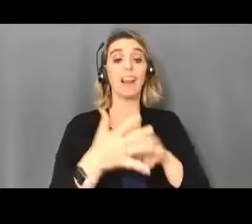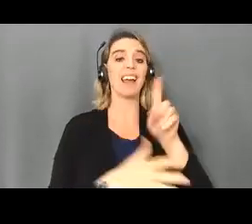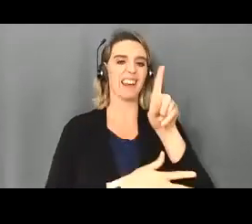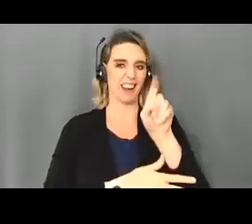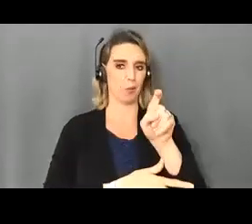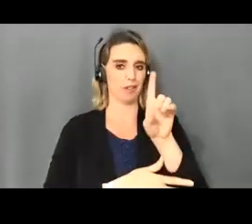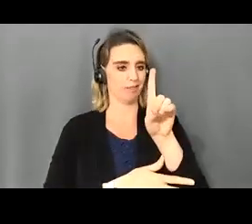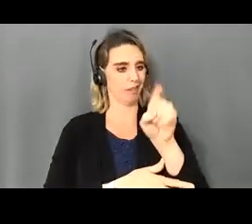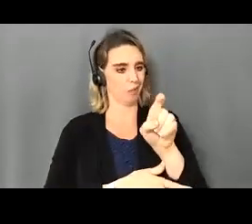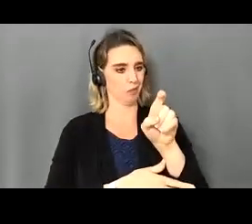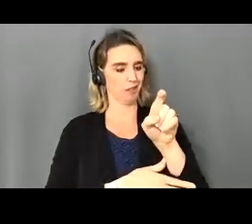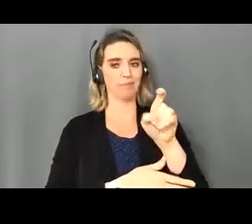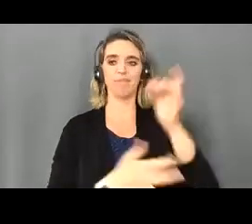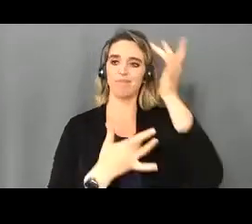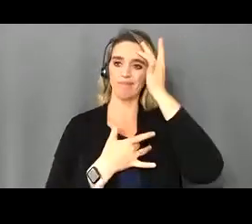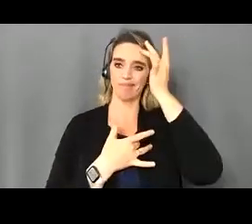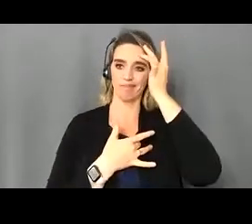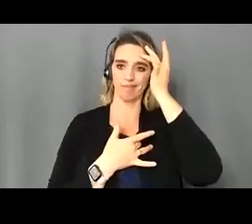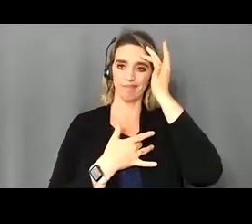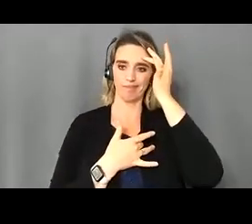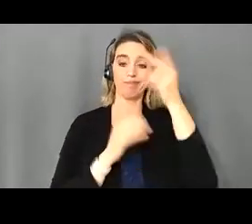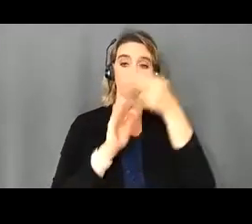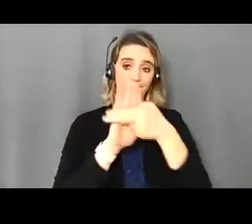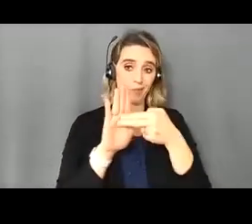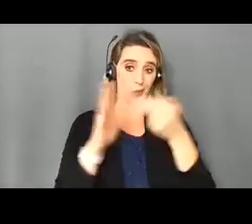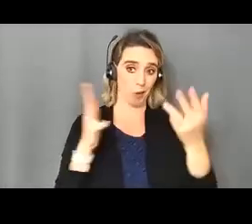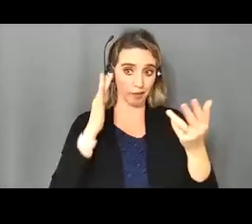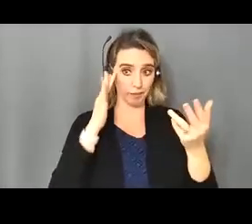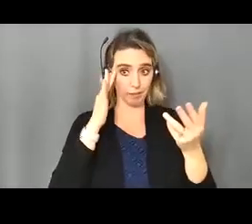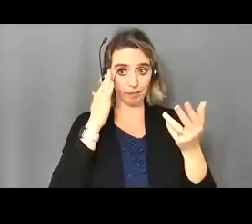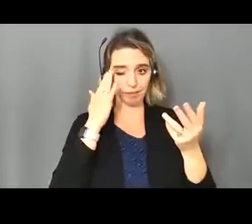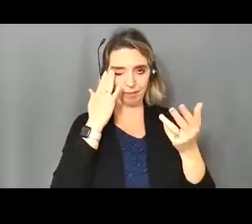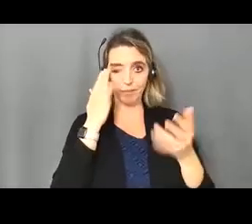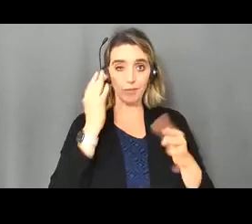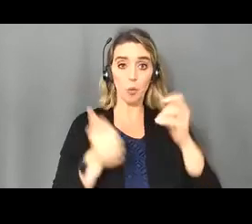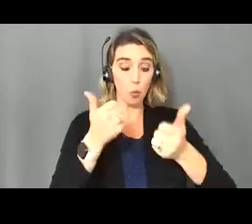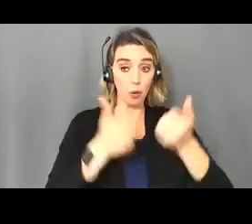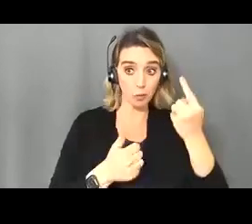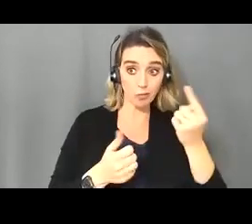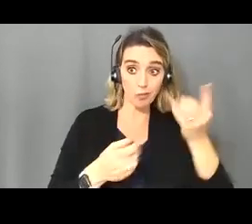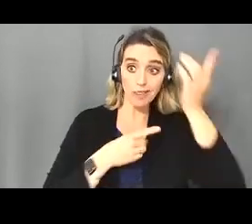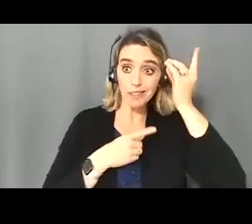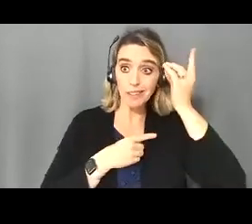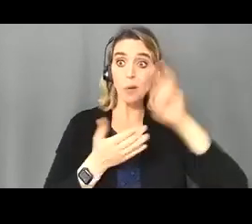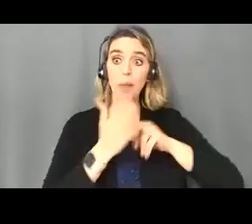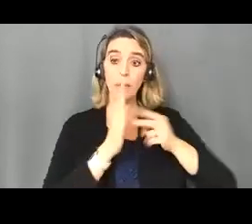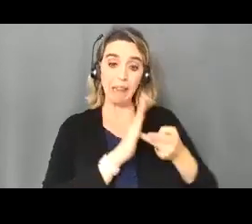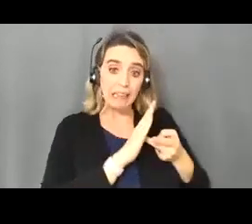so what diagnosis is the participant facing, what might that mean for them today?